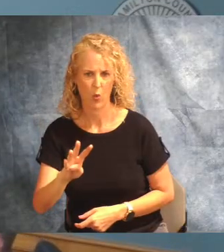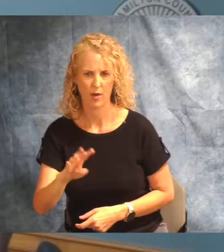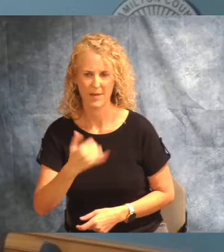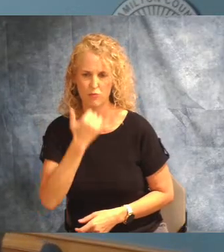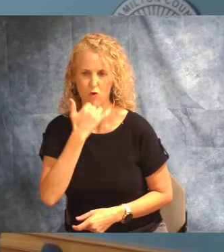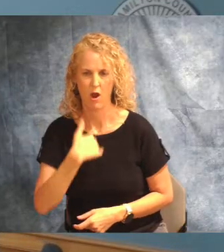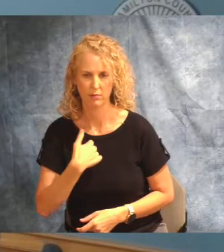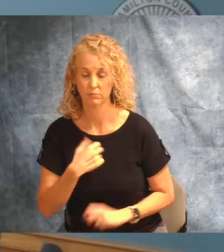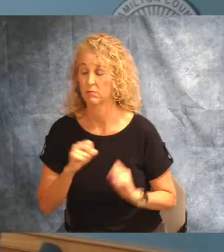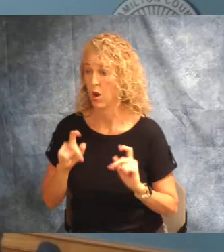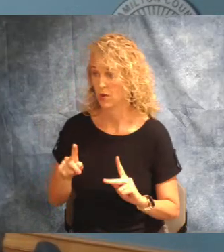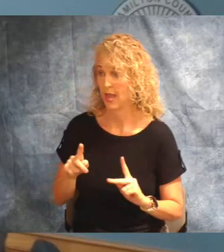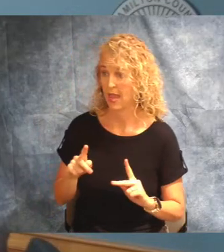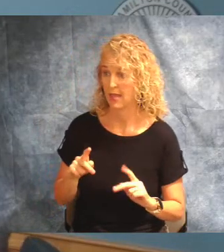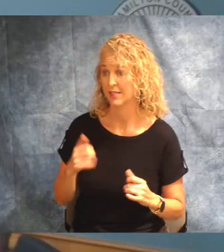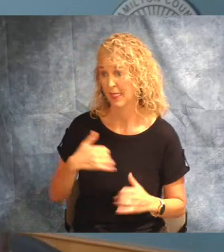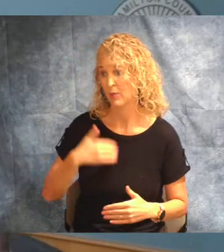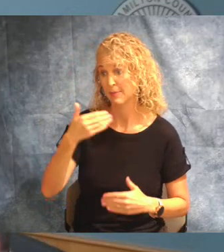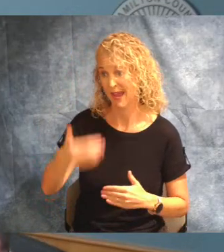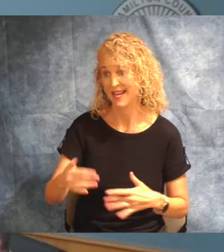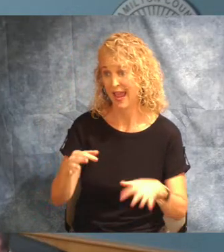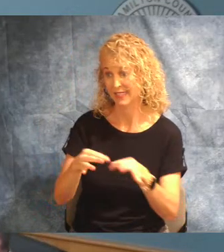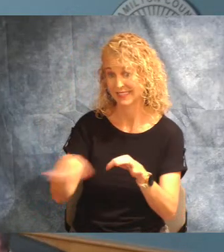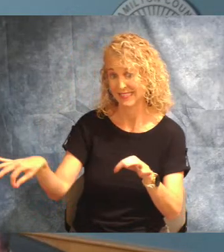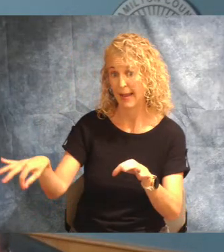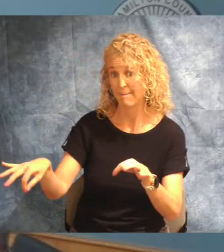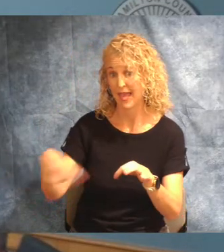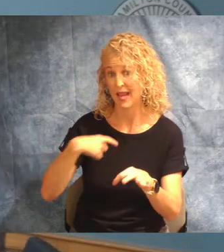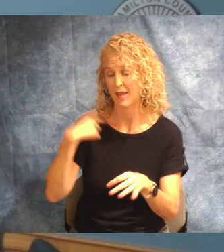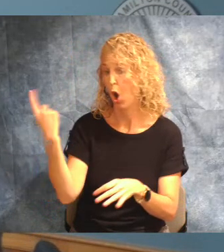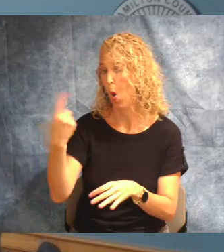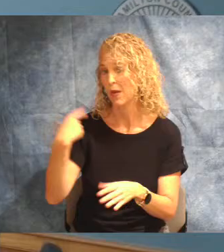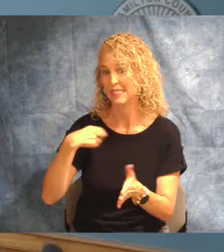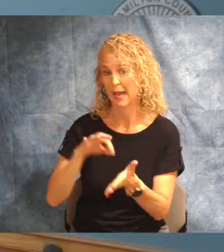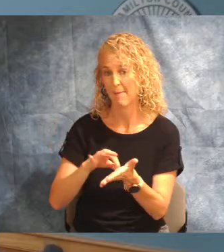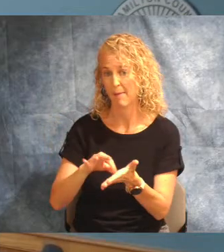Very good. And that was going to be my next statement as I have been adding up the amount